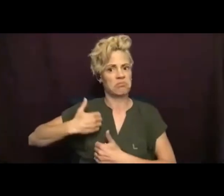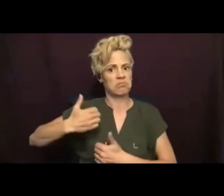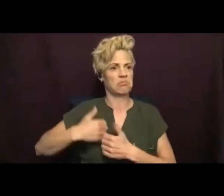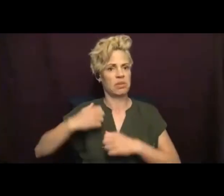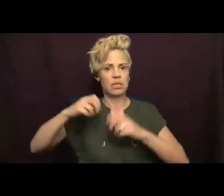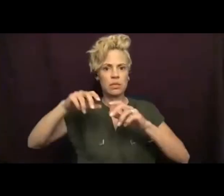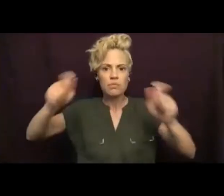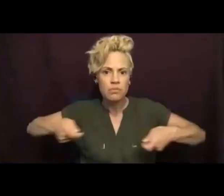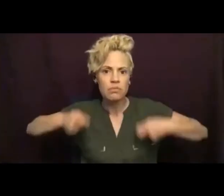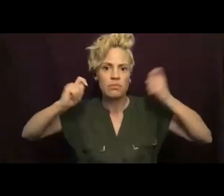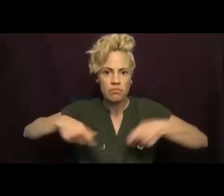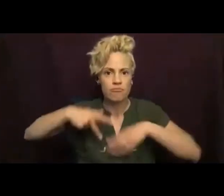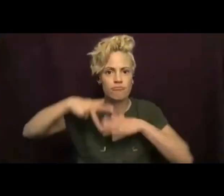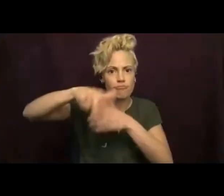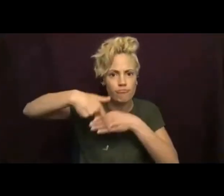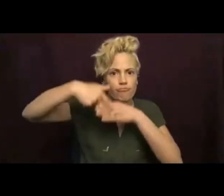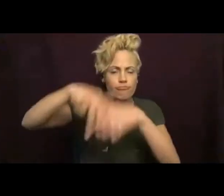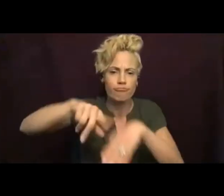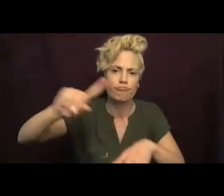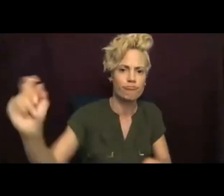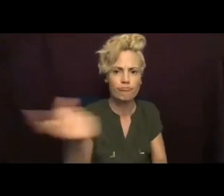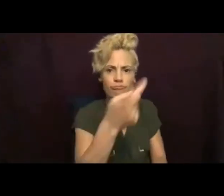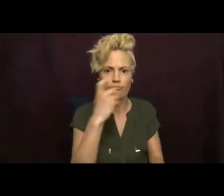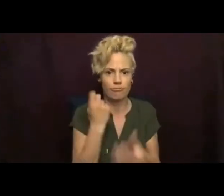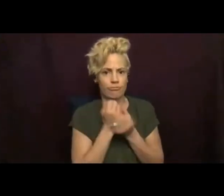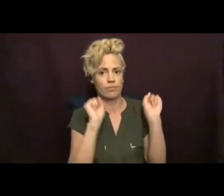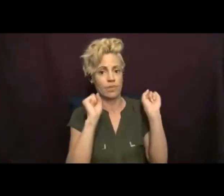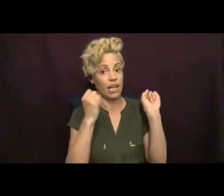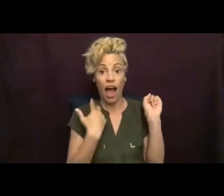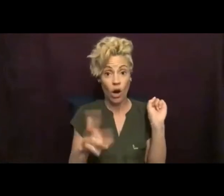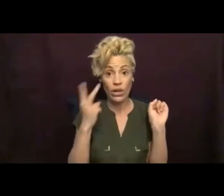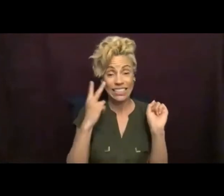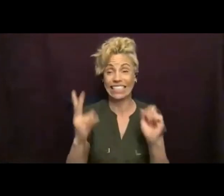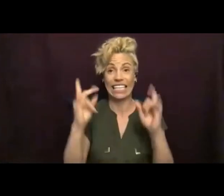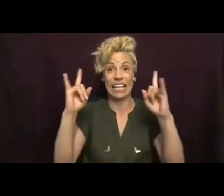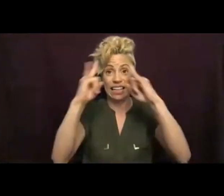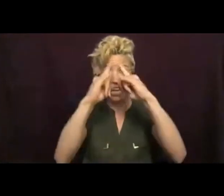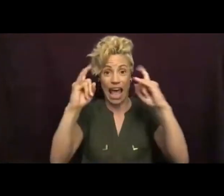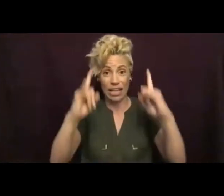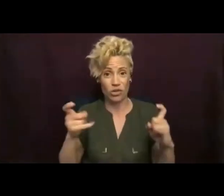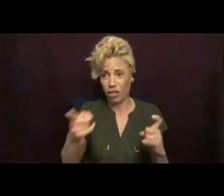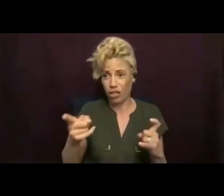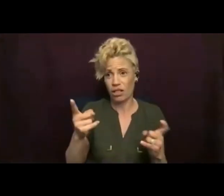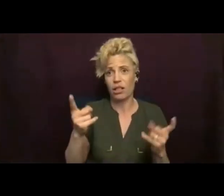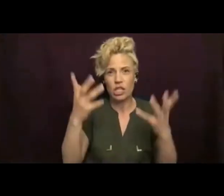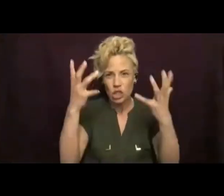because I have seen the castle and its darkest heart and nothing in it scares me anymore.